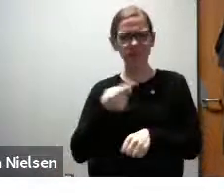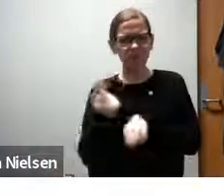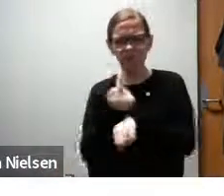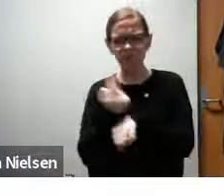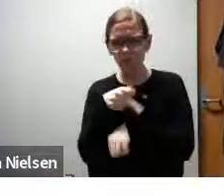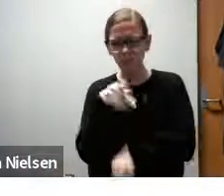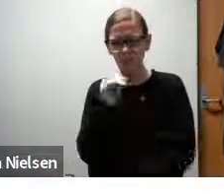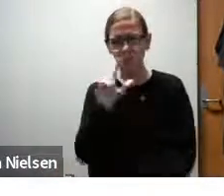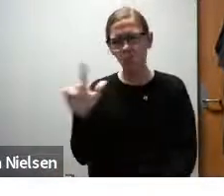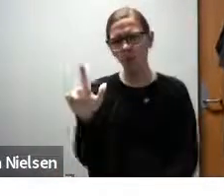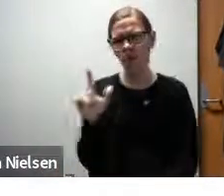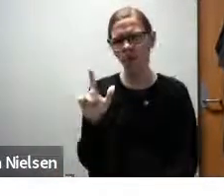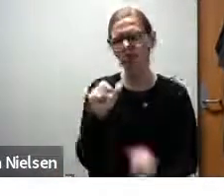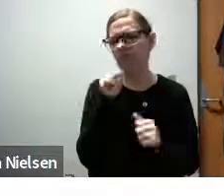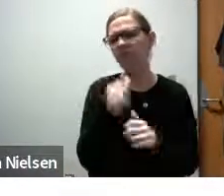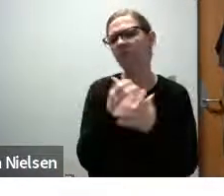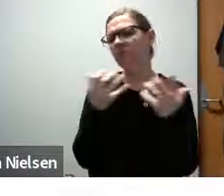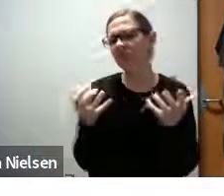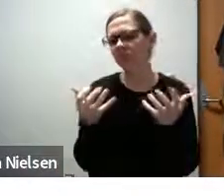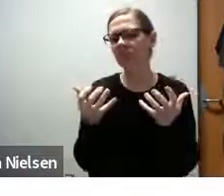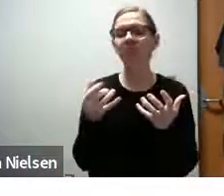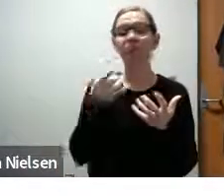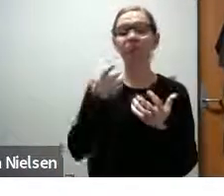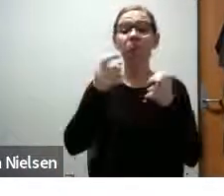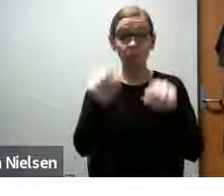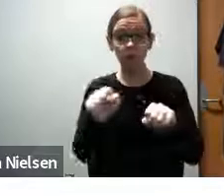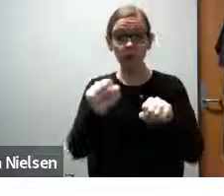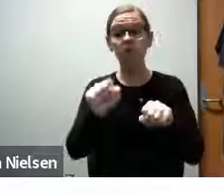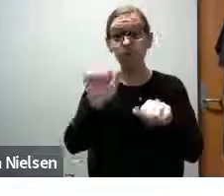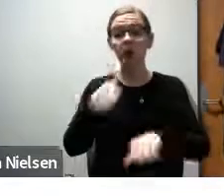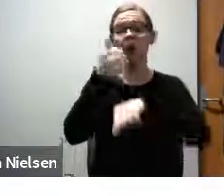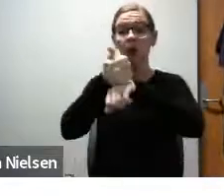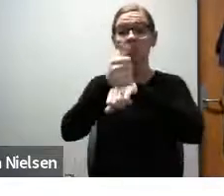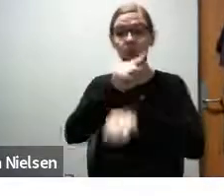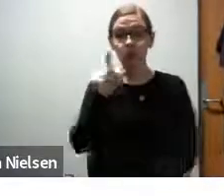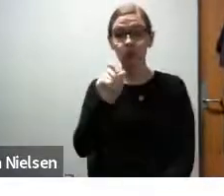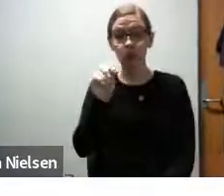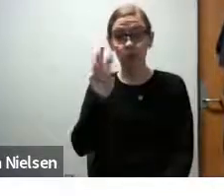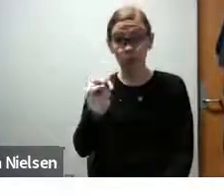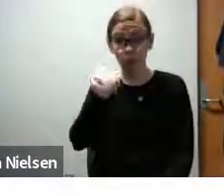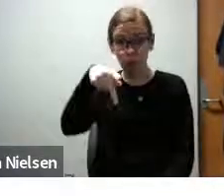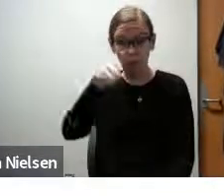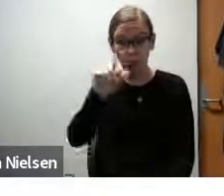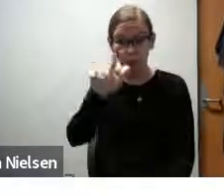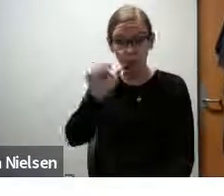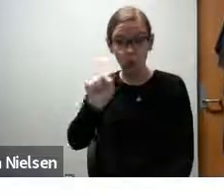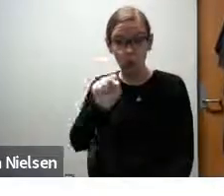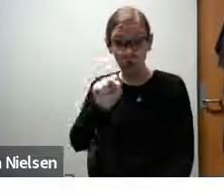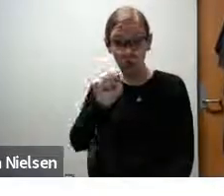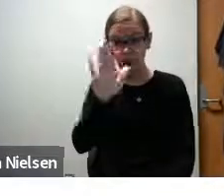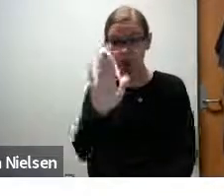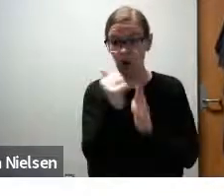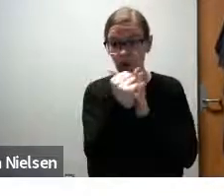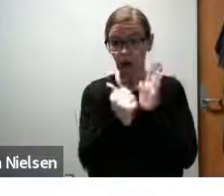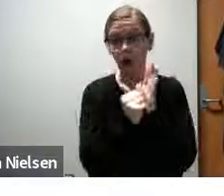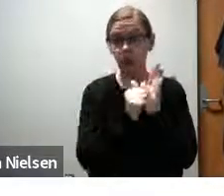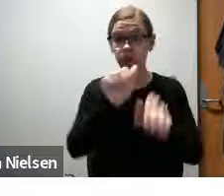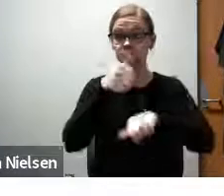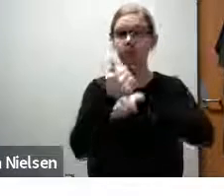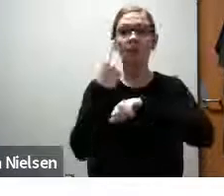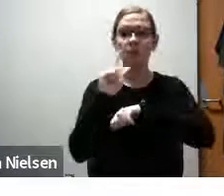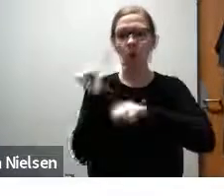But you can set up the polls and your zoom account and you can have them for every meeting that you use, and you can put in, you can put in